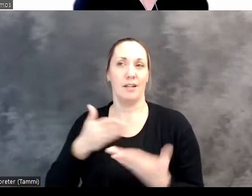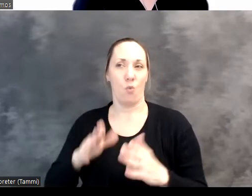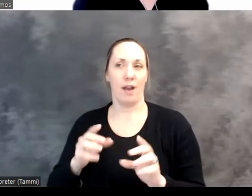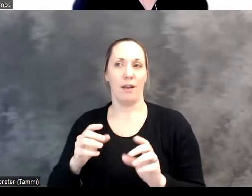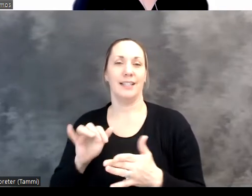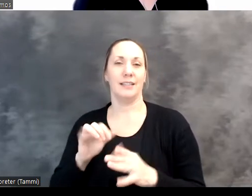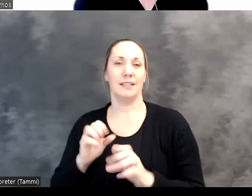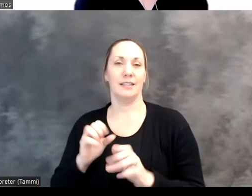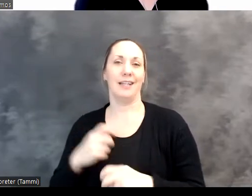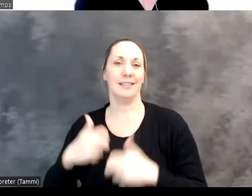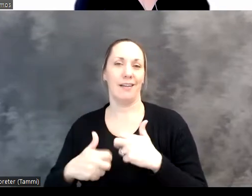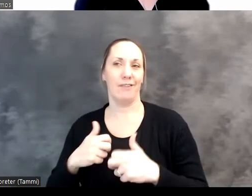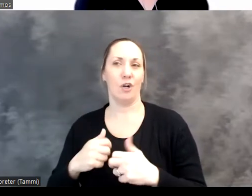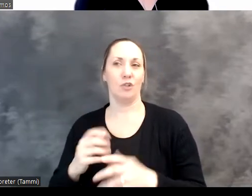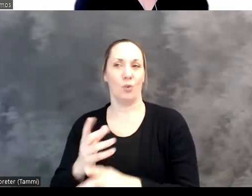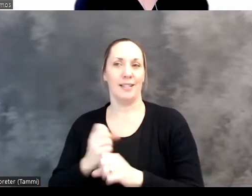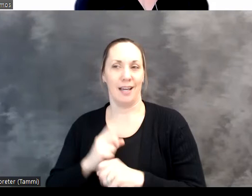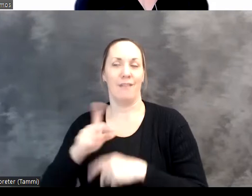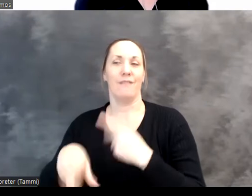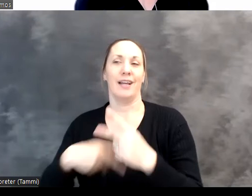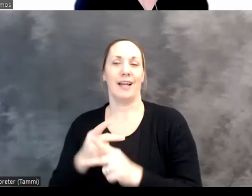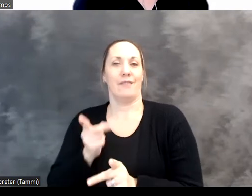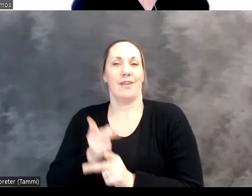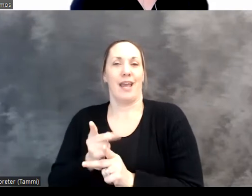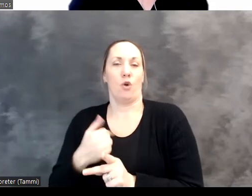, not meant for us, not meant